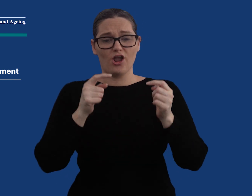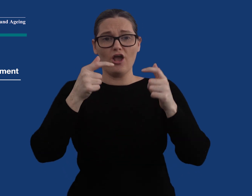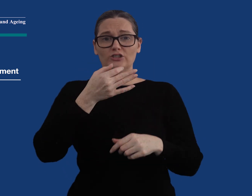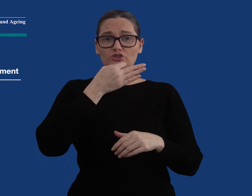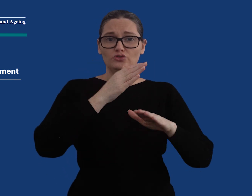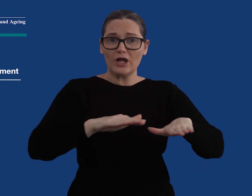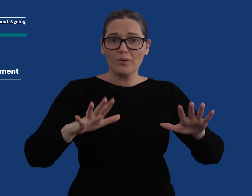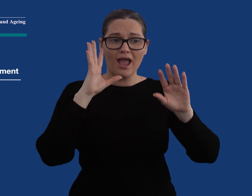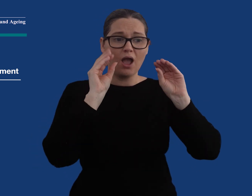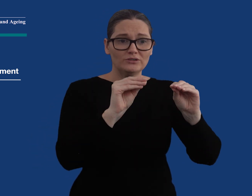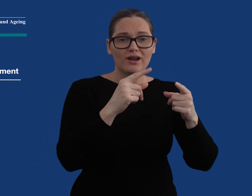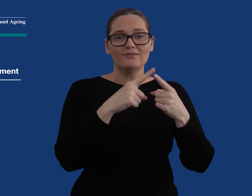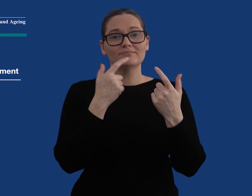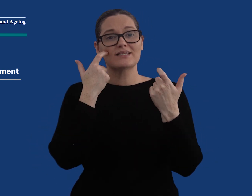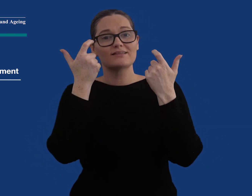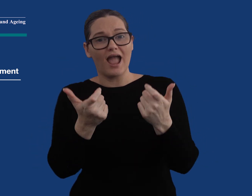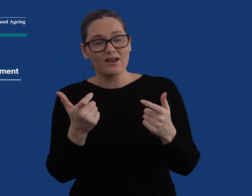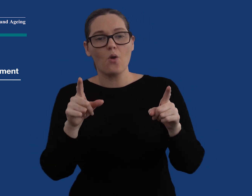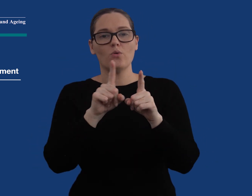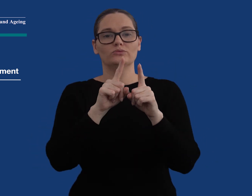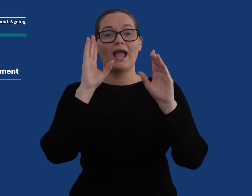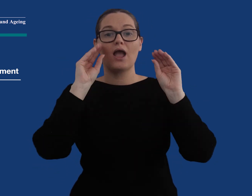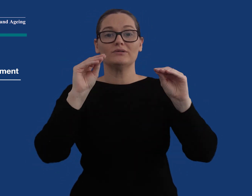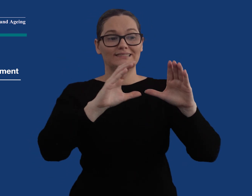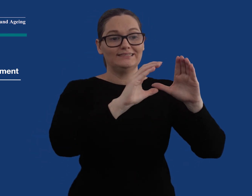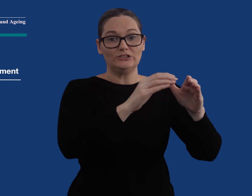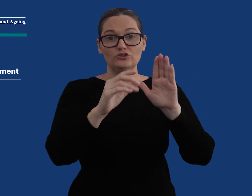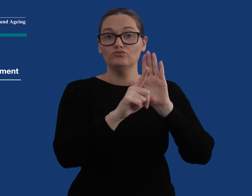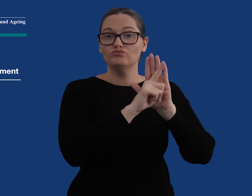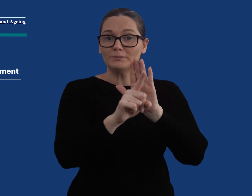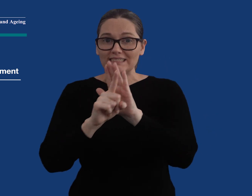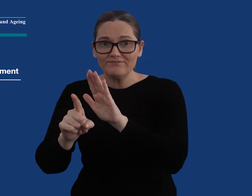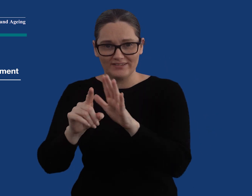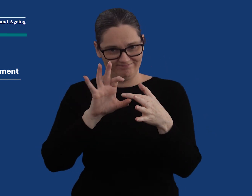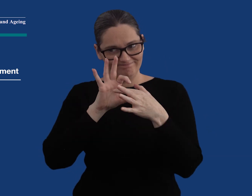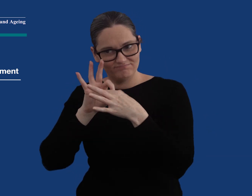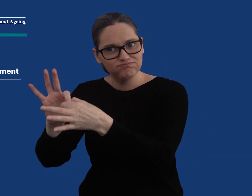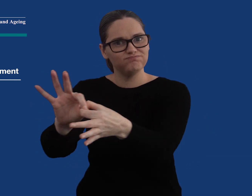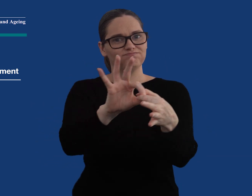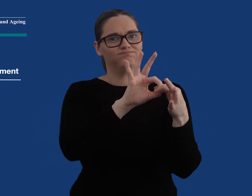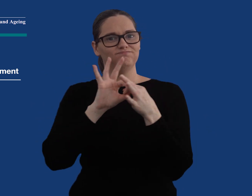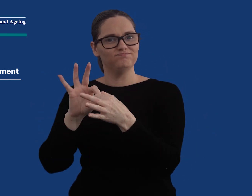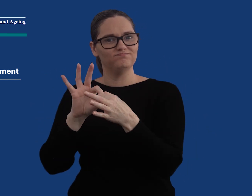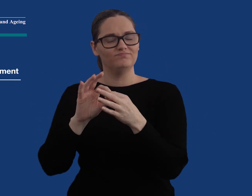• early childhood education and care and education representatives.